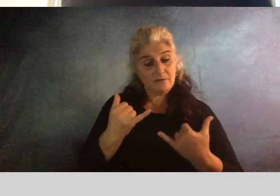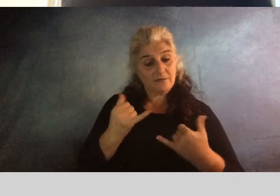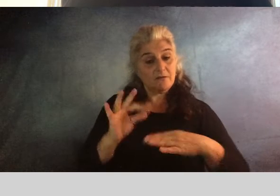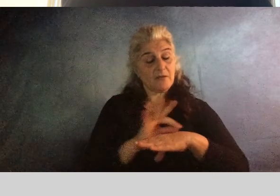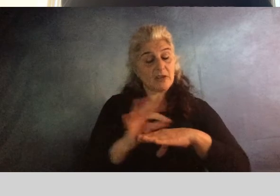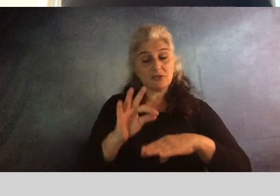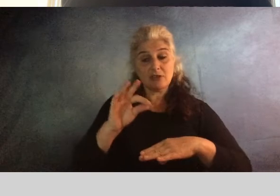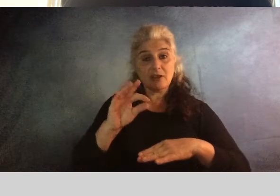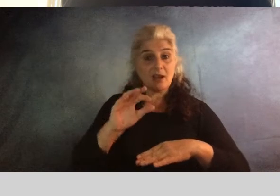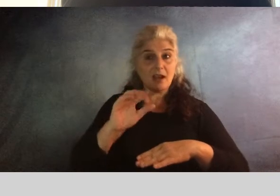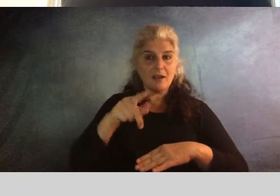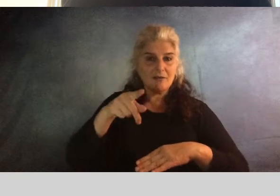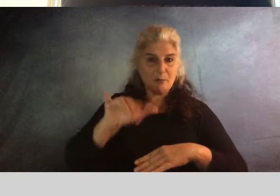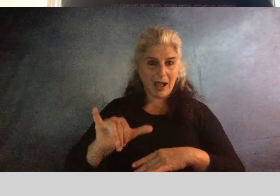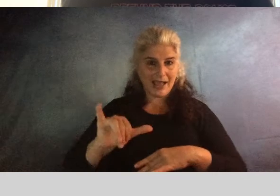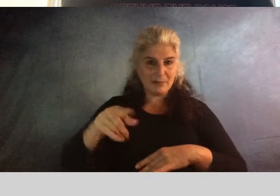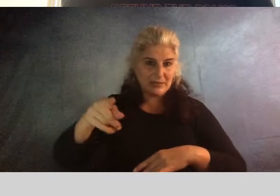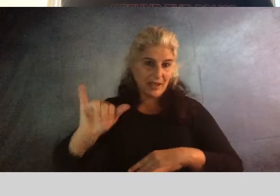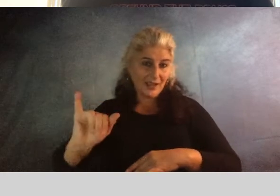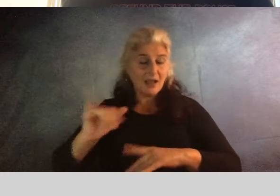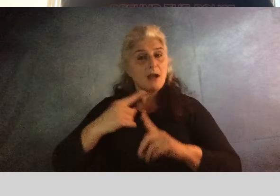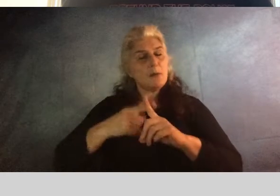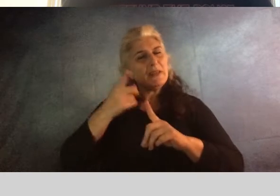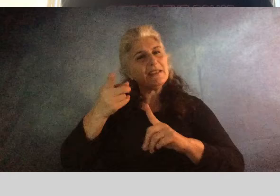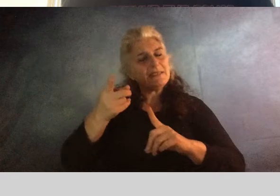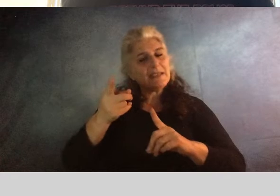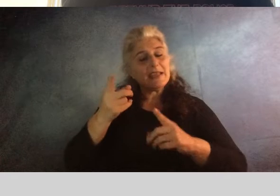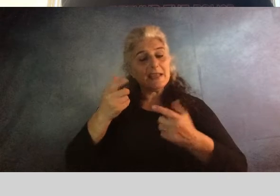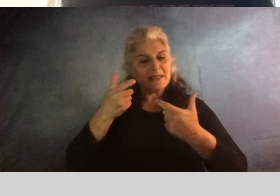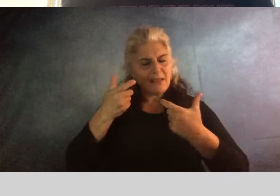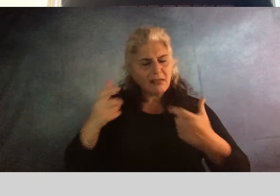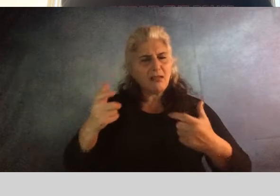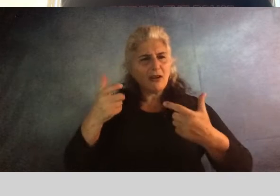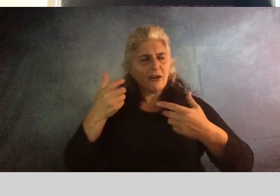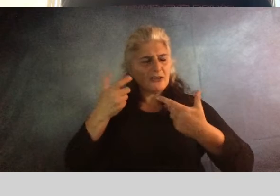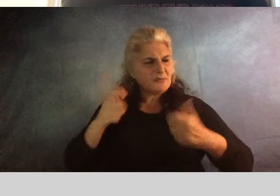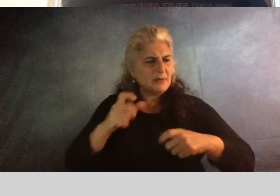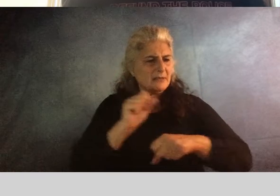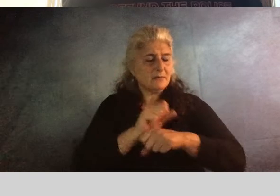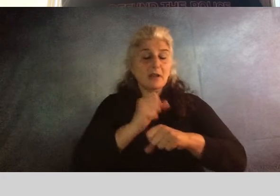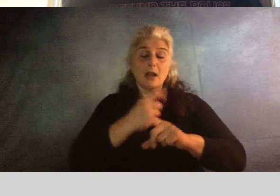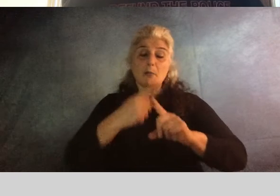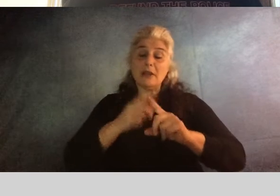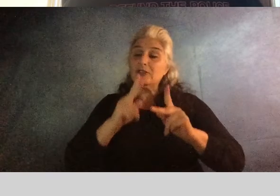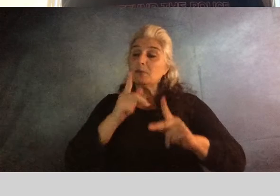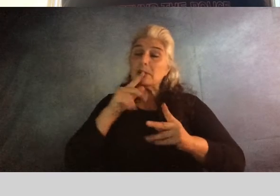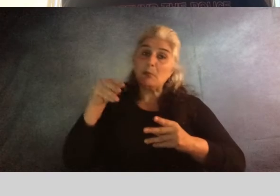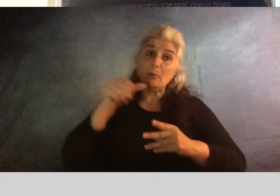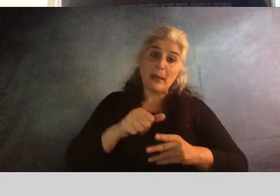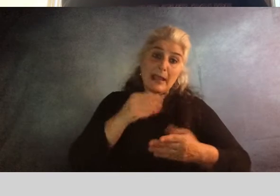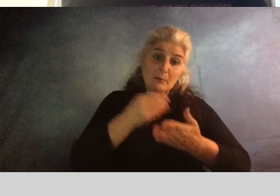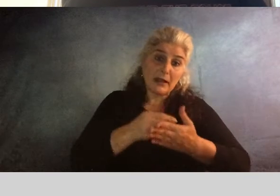Second, it's large, concerted initiatives from paid contributors over a substantial period of time.